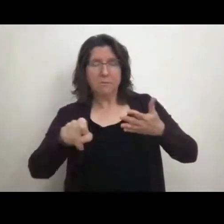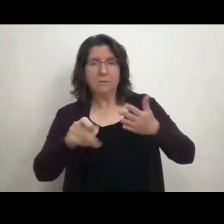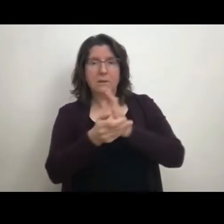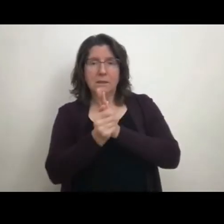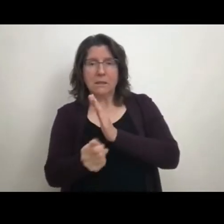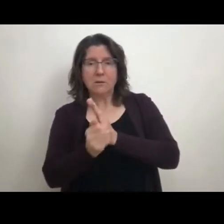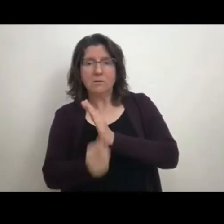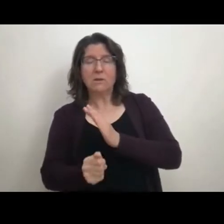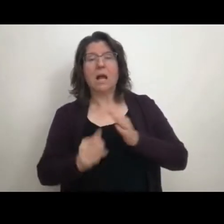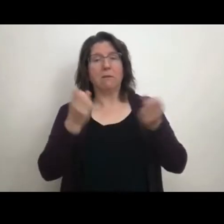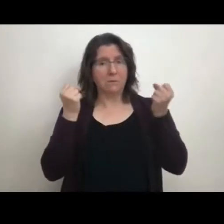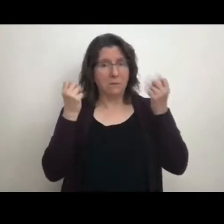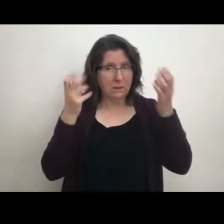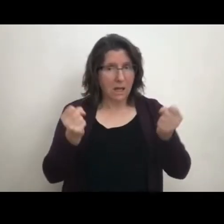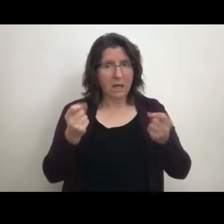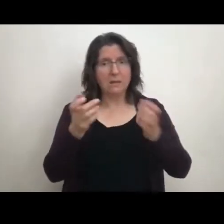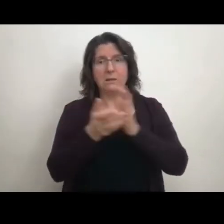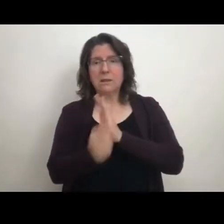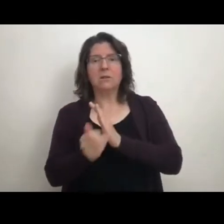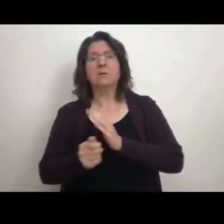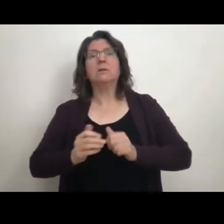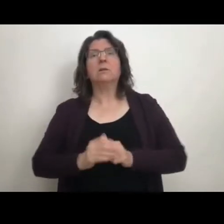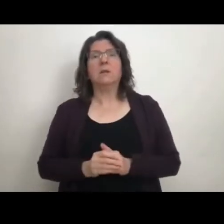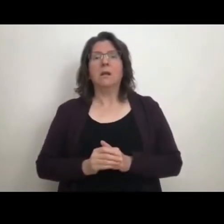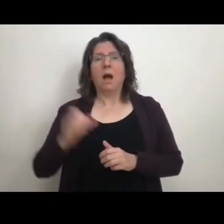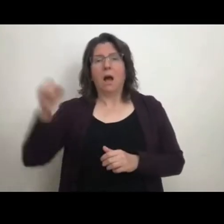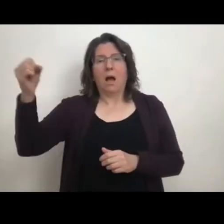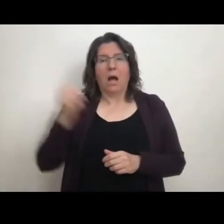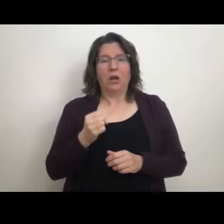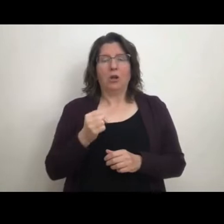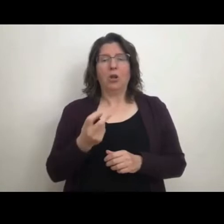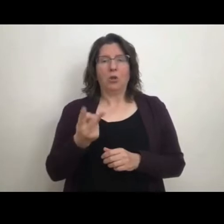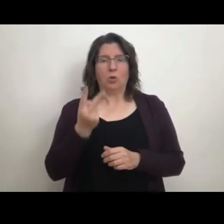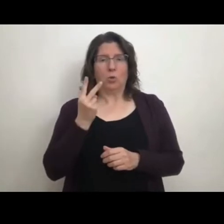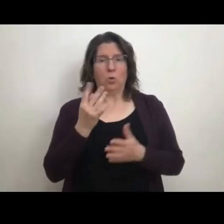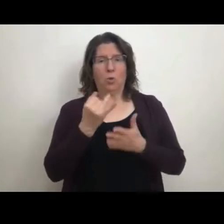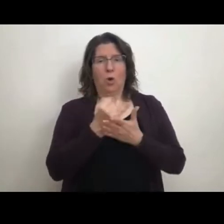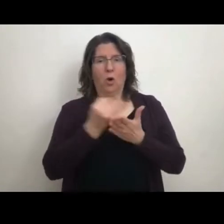including American Sign Language skills.